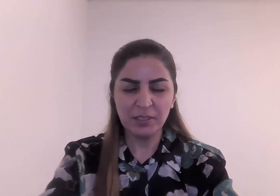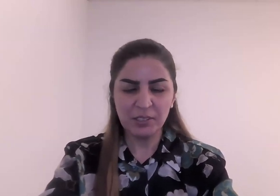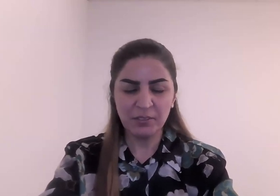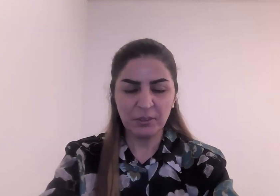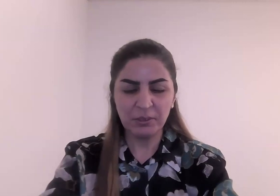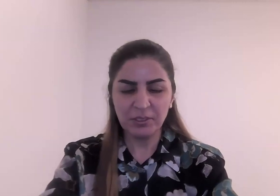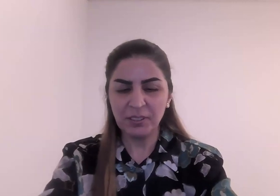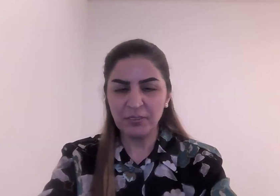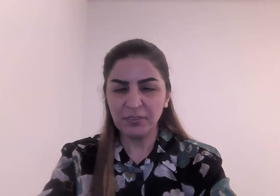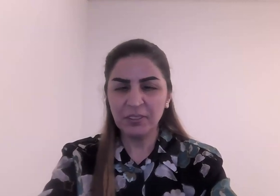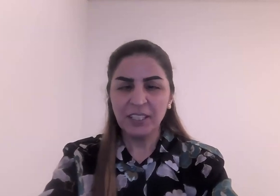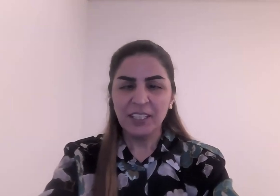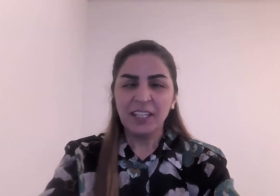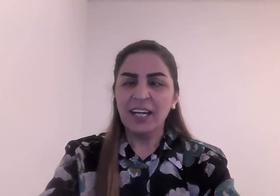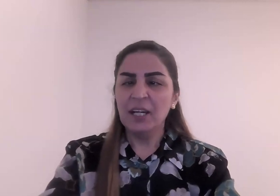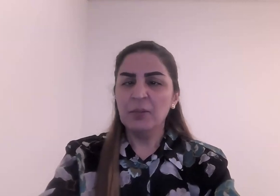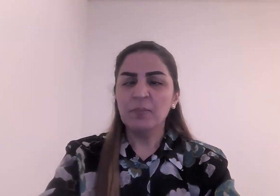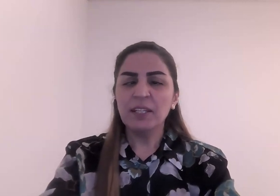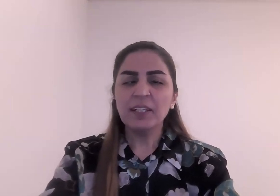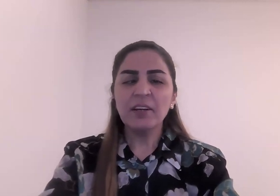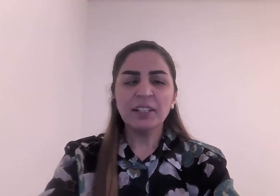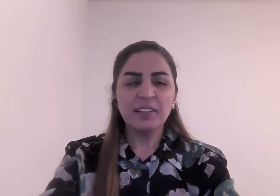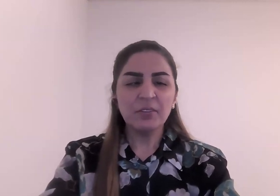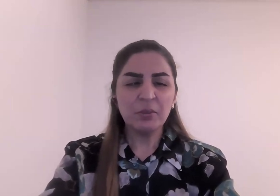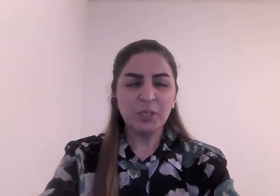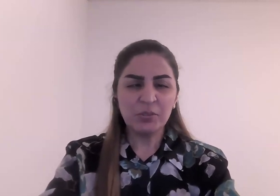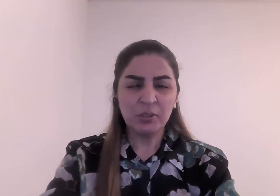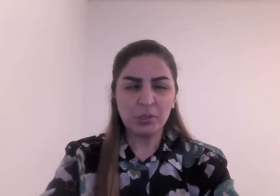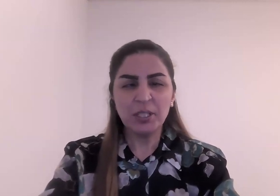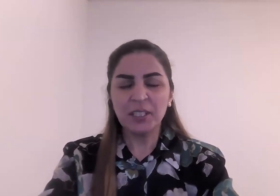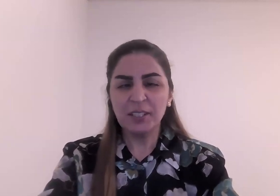Caroline, thank you so much